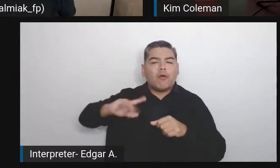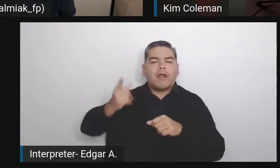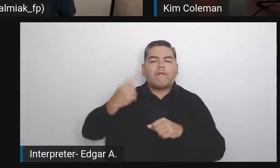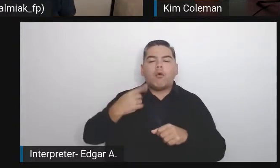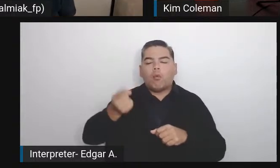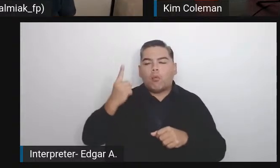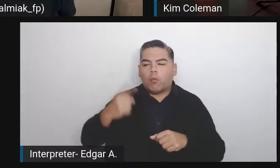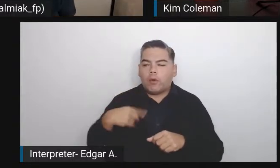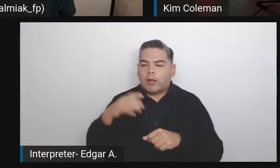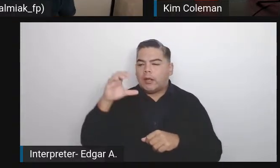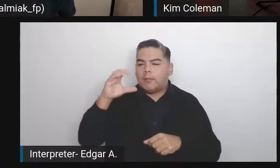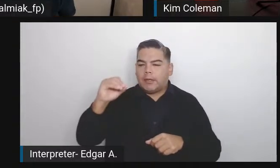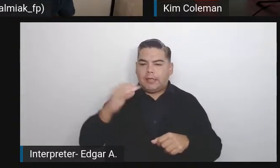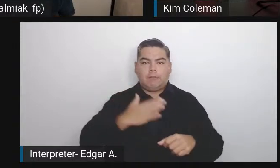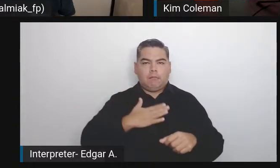I remember when we